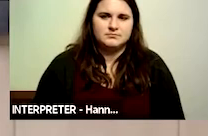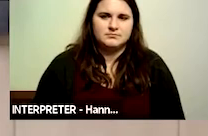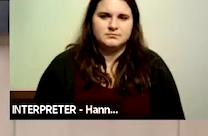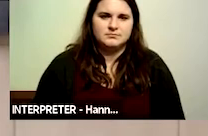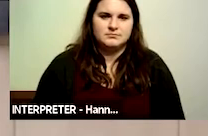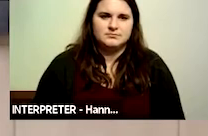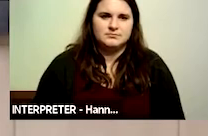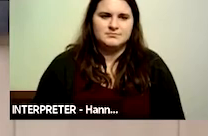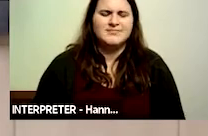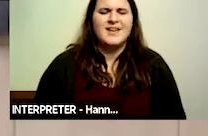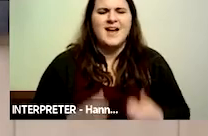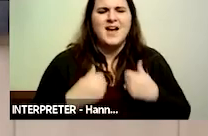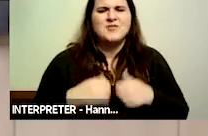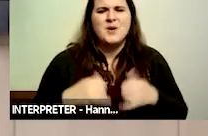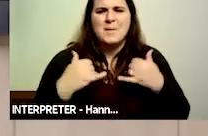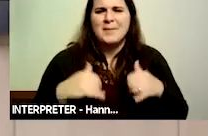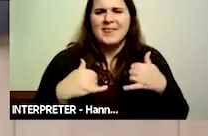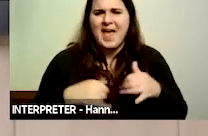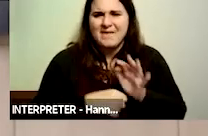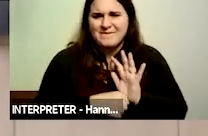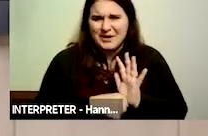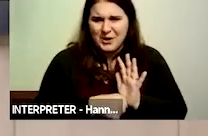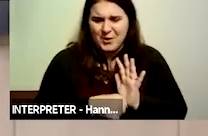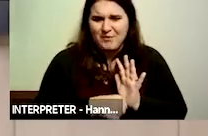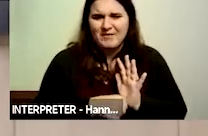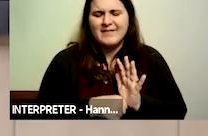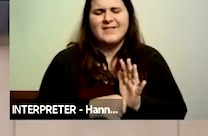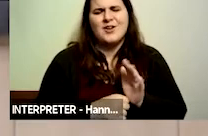but it never works well. So I am not going to try to do it now, but this is fishing.